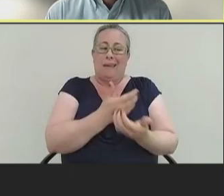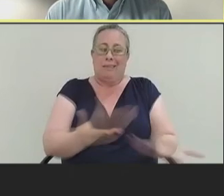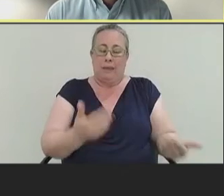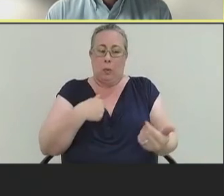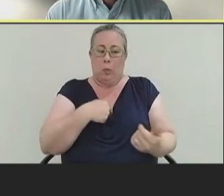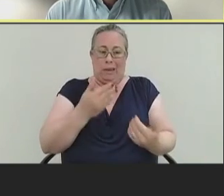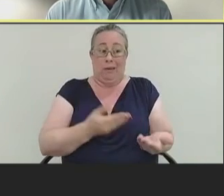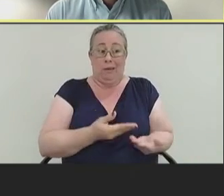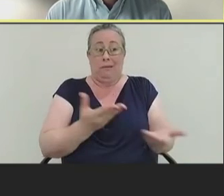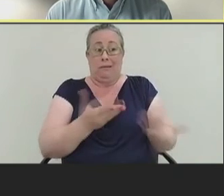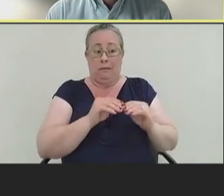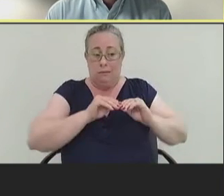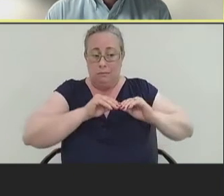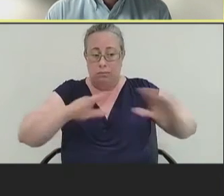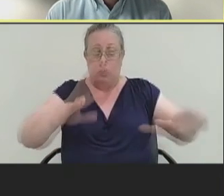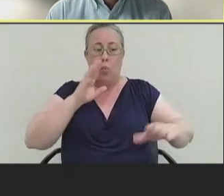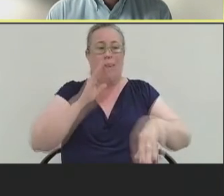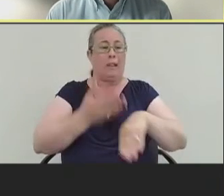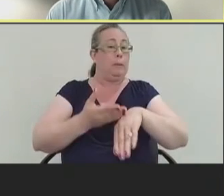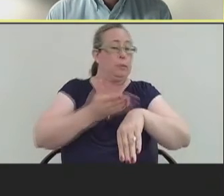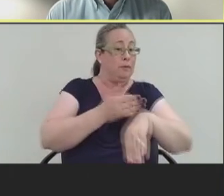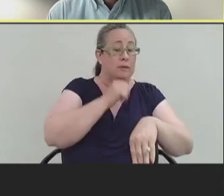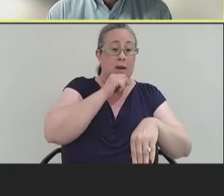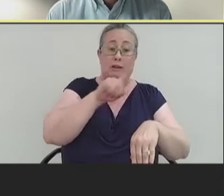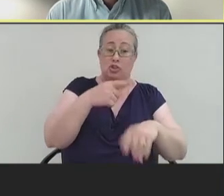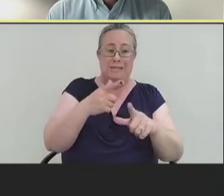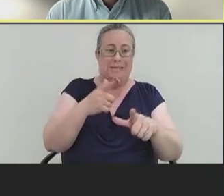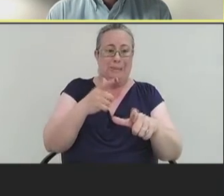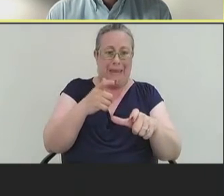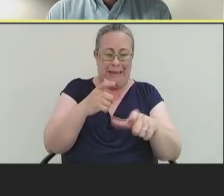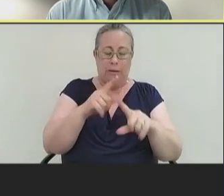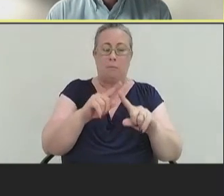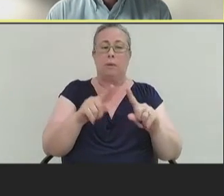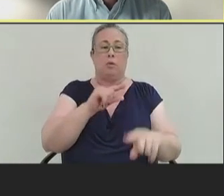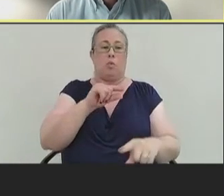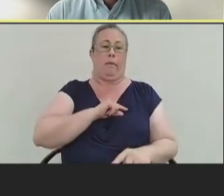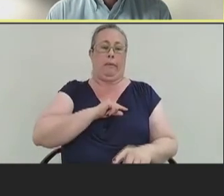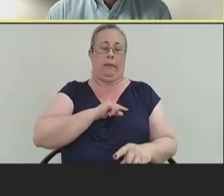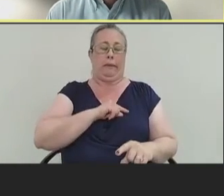going to be able to improve not only on speed, but also on the quality of the efficacy and the